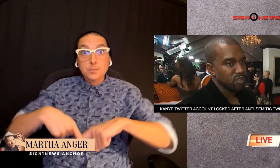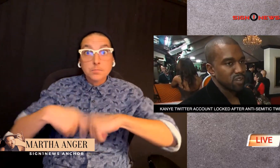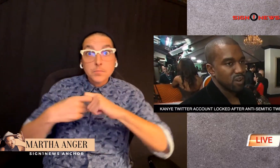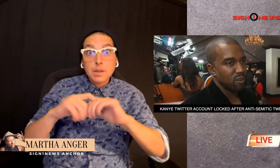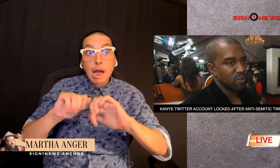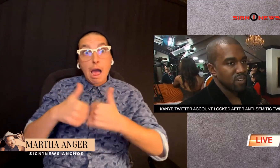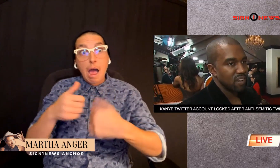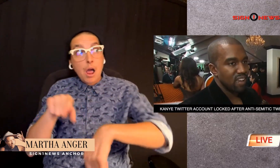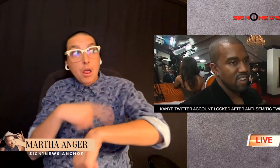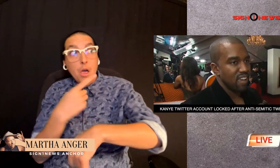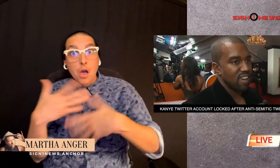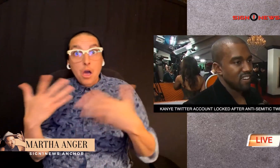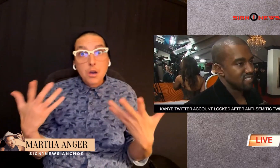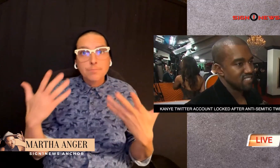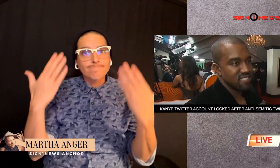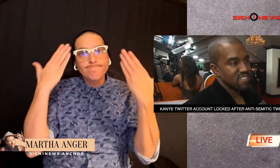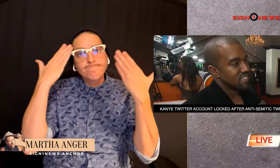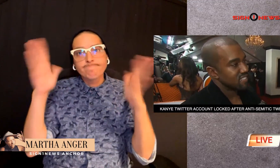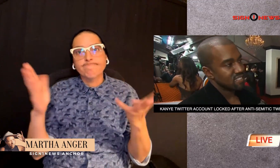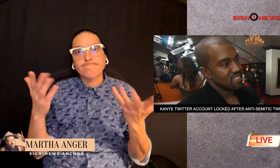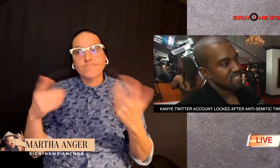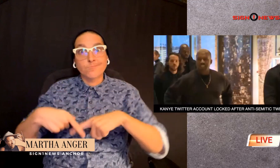It's not known how long the rappers accounts will be suspended.